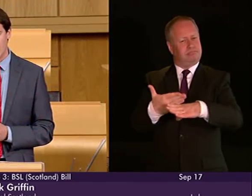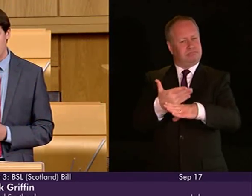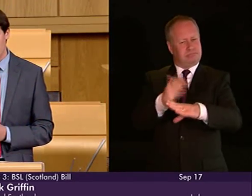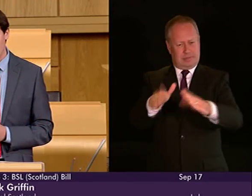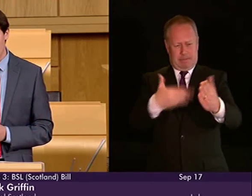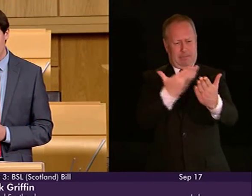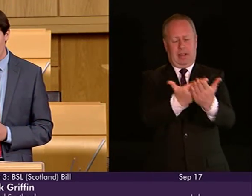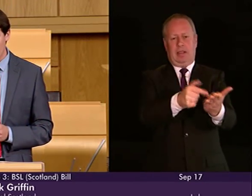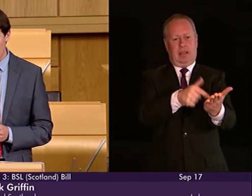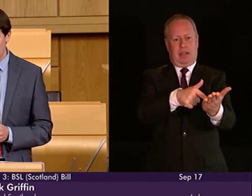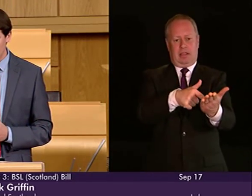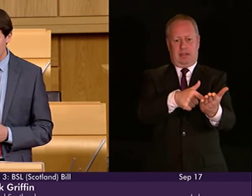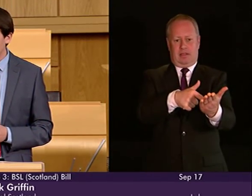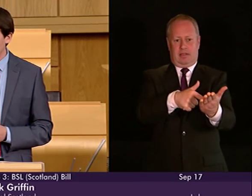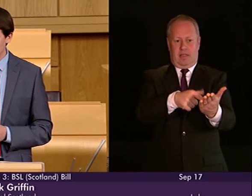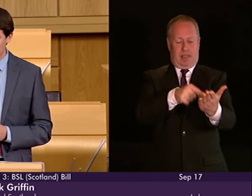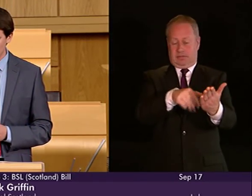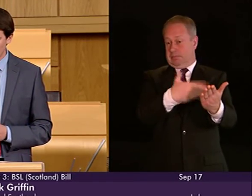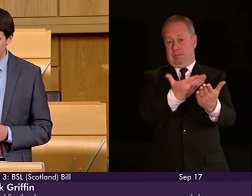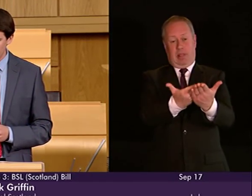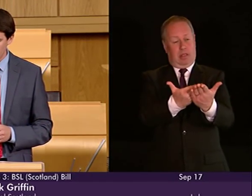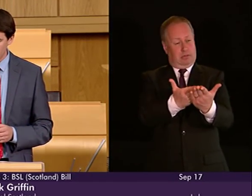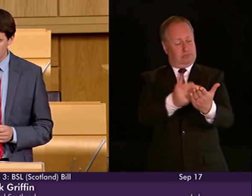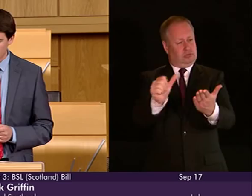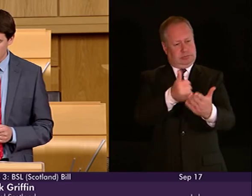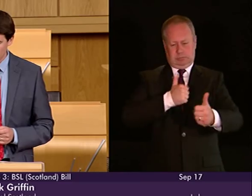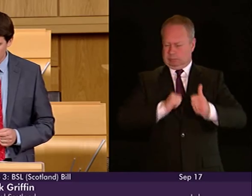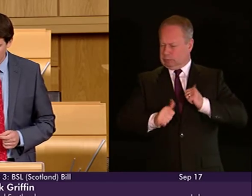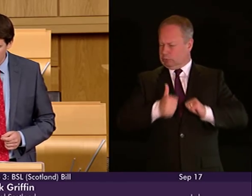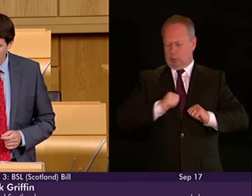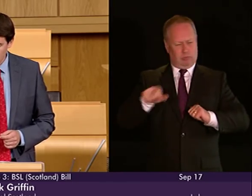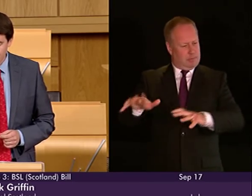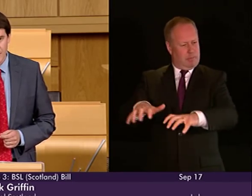advert for the openness and accessibility of our Parliament. What has happened is a